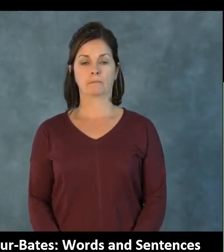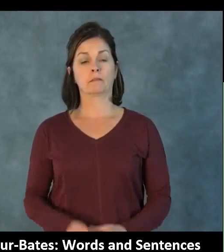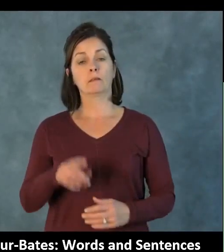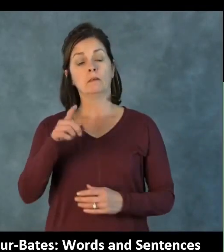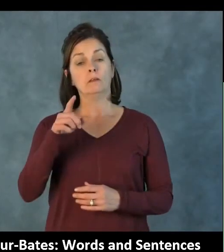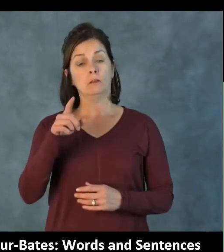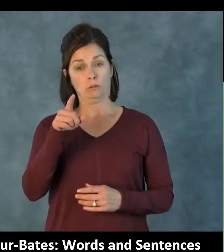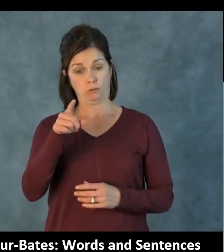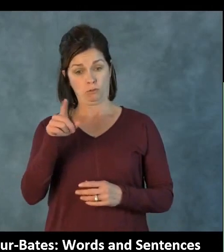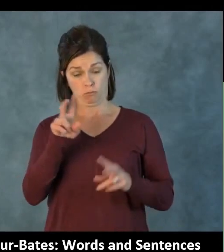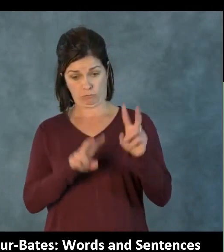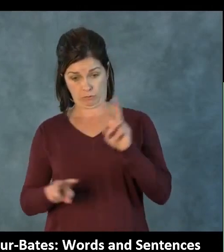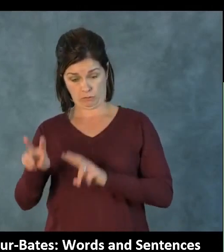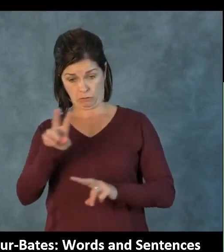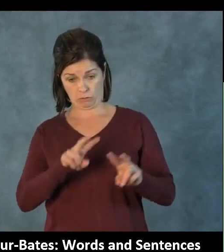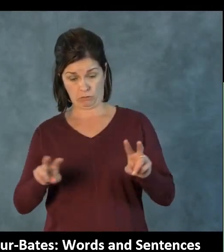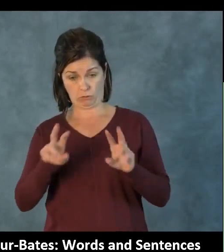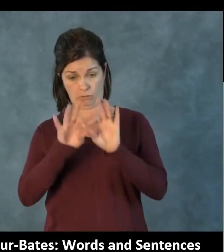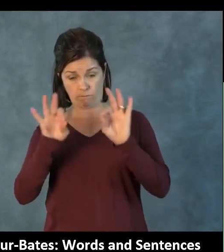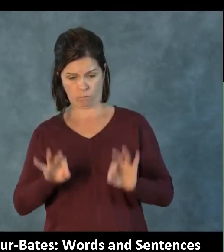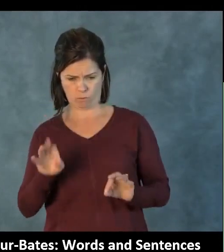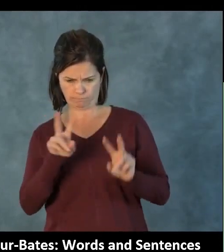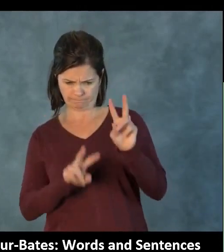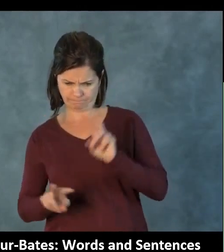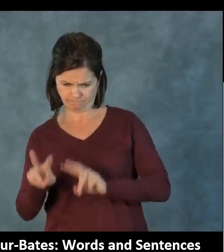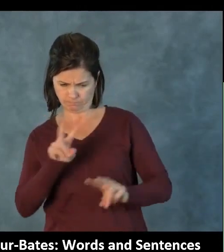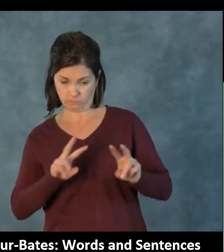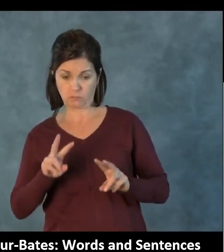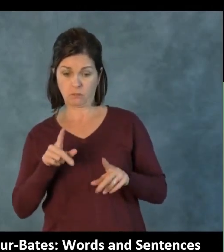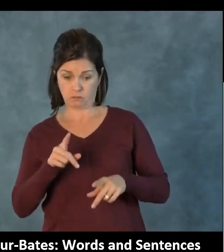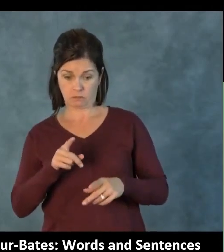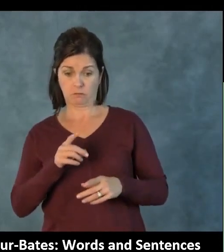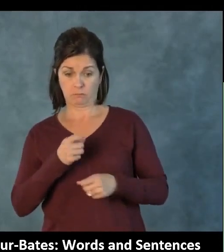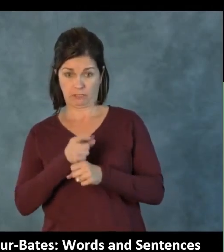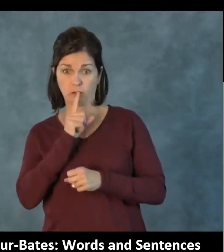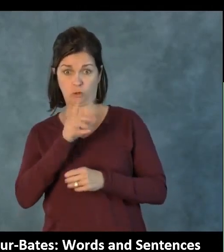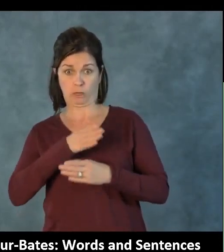As you're looking through the form to make sure that it's complete, another thing you might want to do